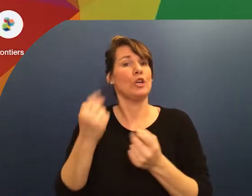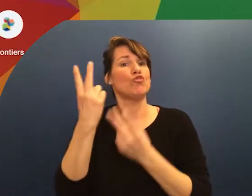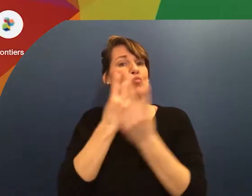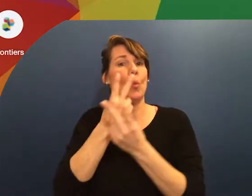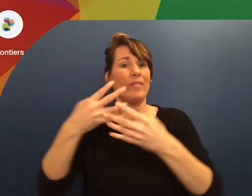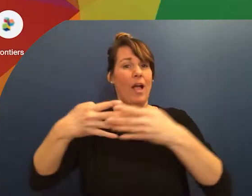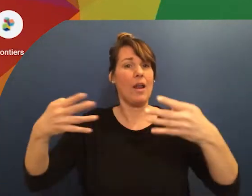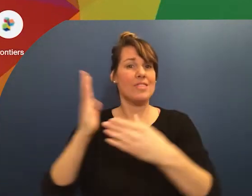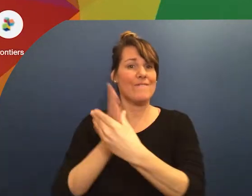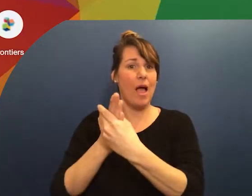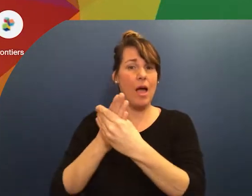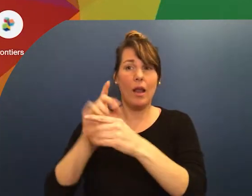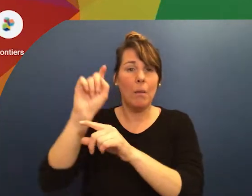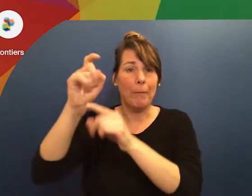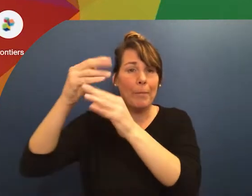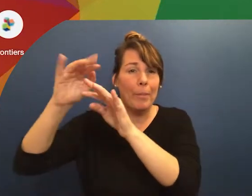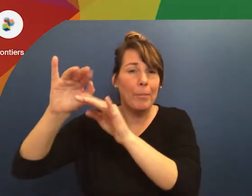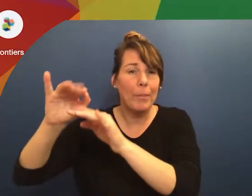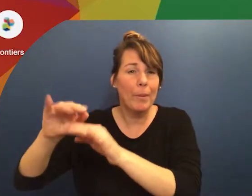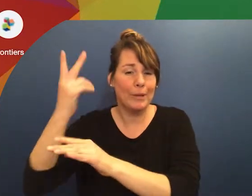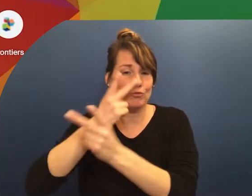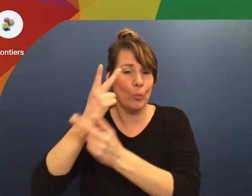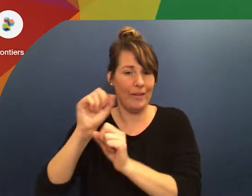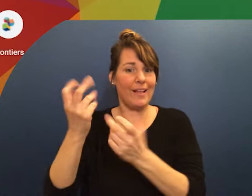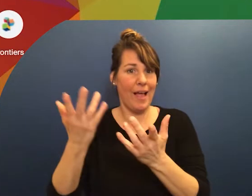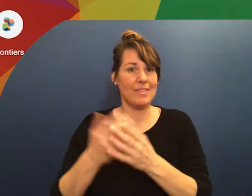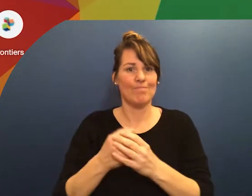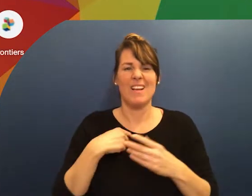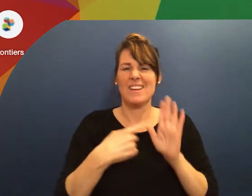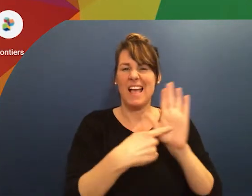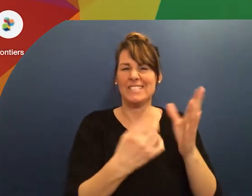Now, in order to show how to do this, I will be using over 2000 annotated